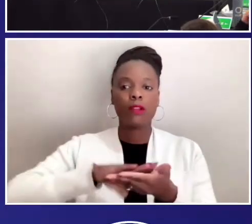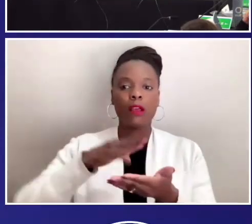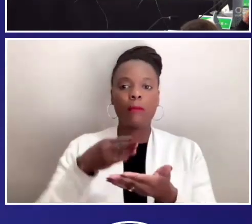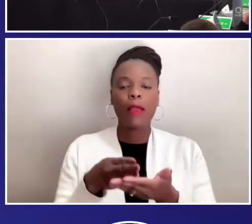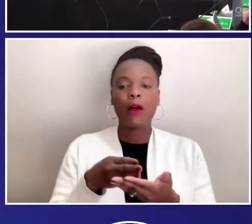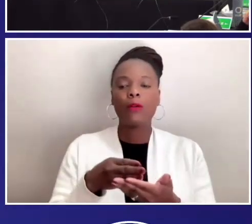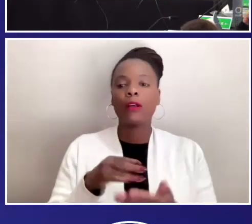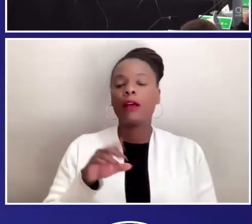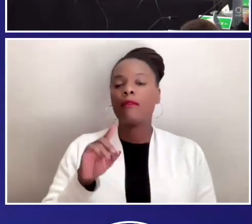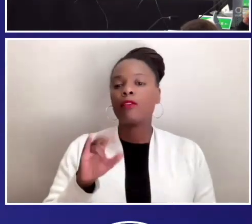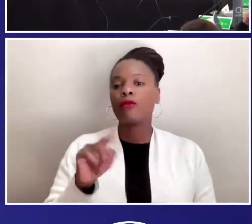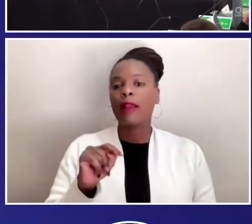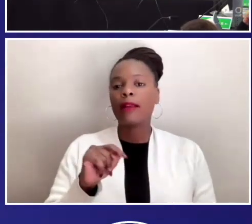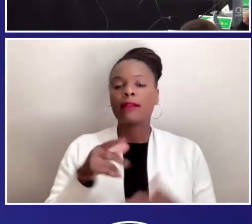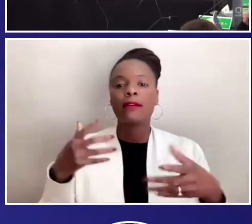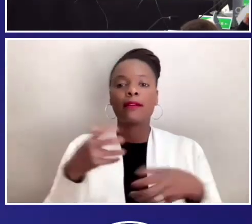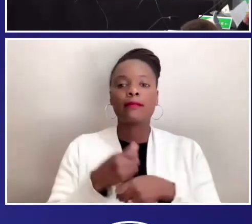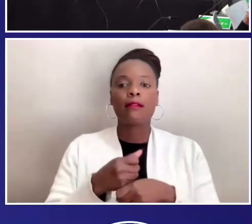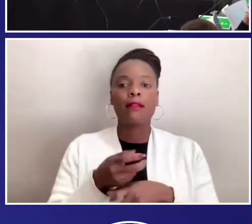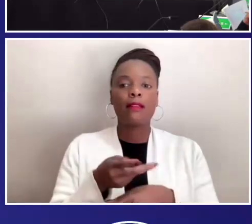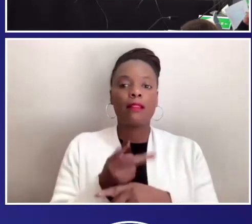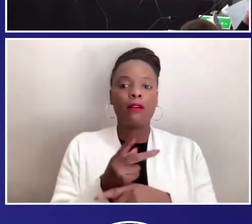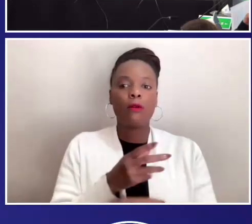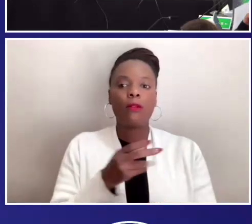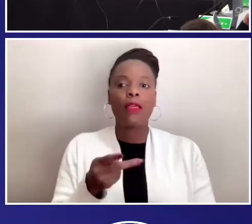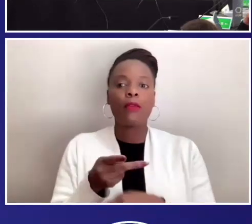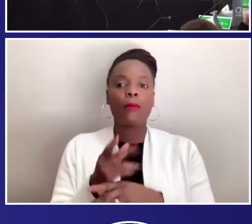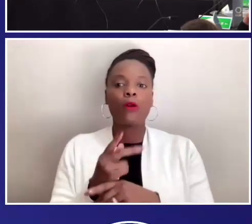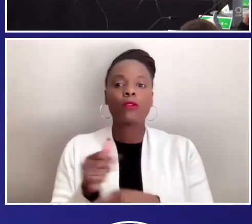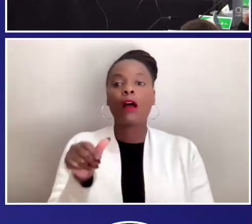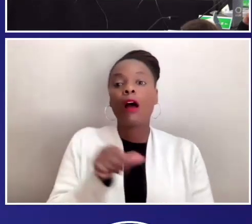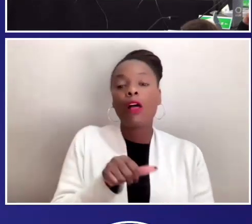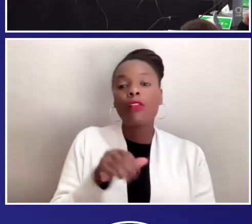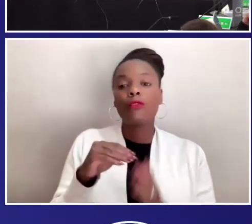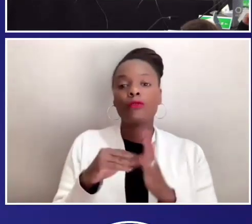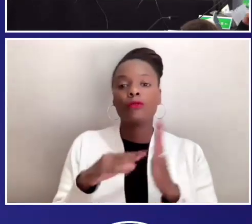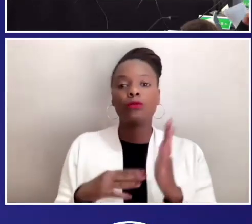student loans as defined in 685.220,